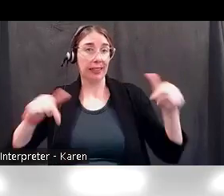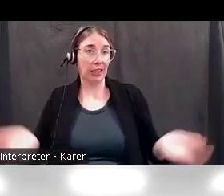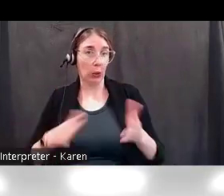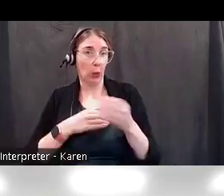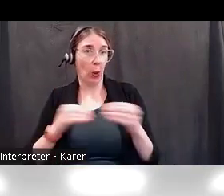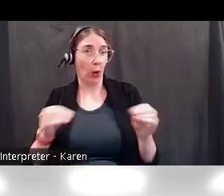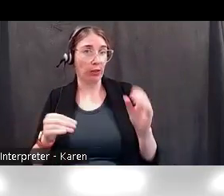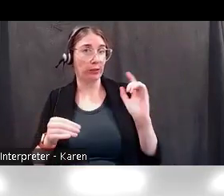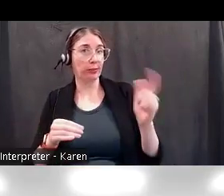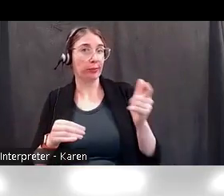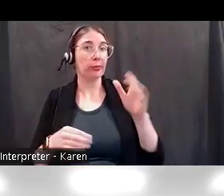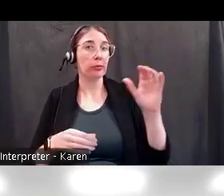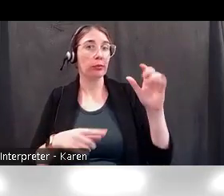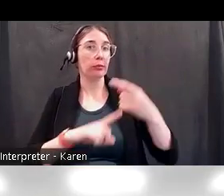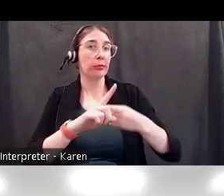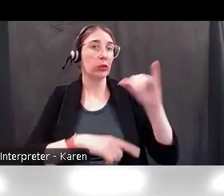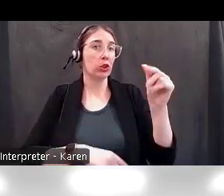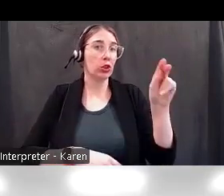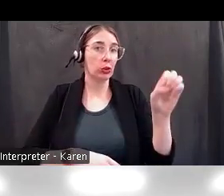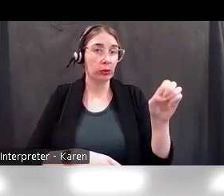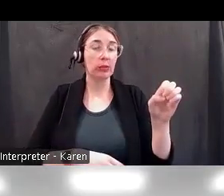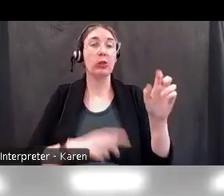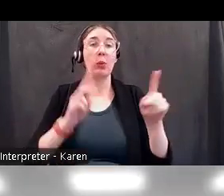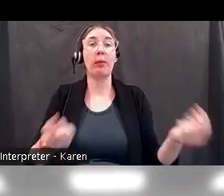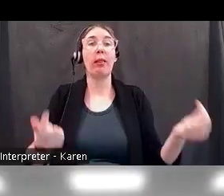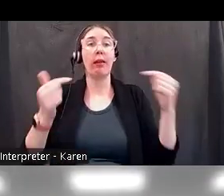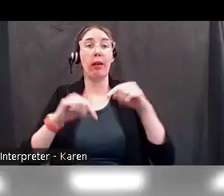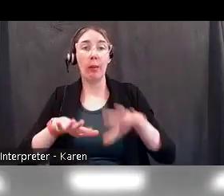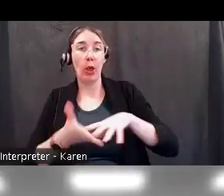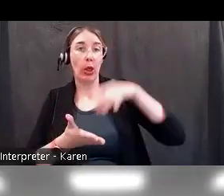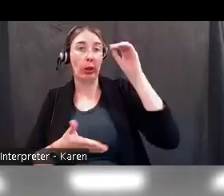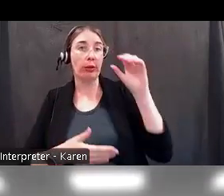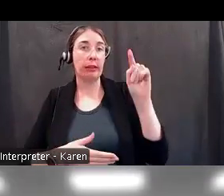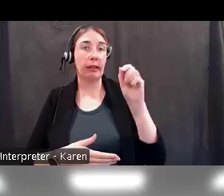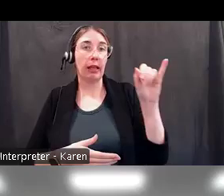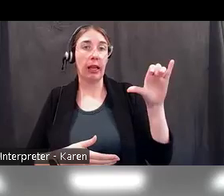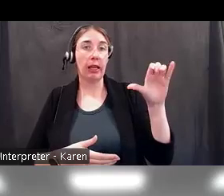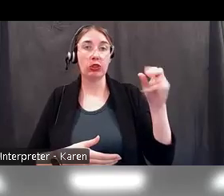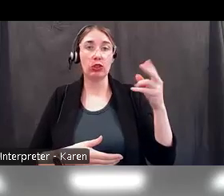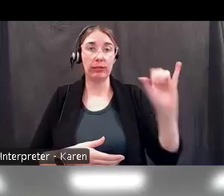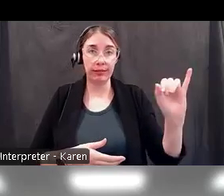will -- people will be learning how to do Tai Chi to train for those in the older population